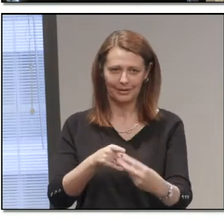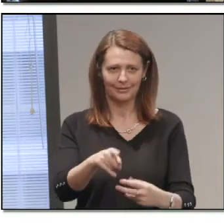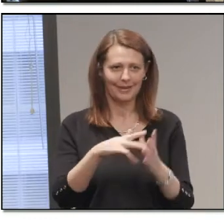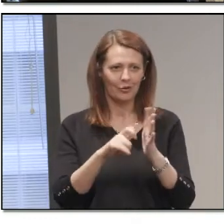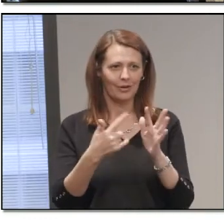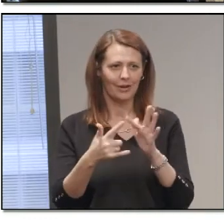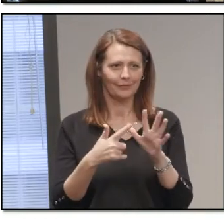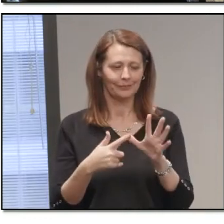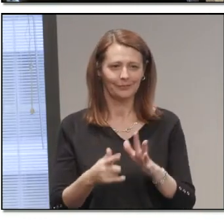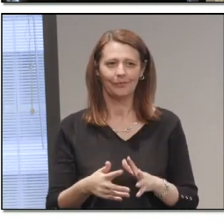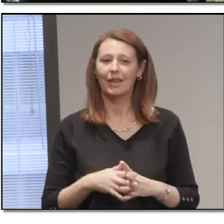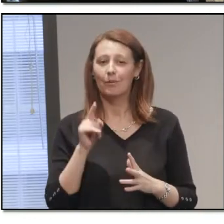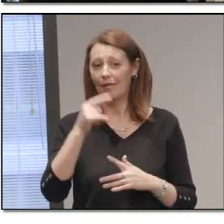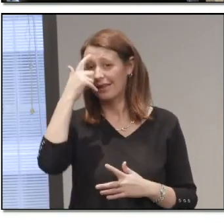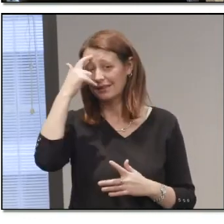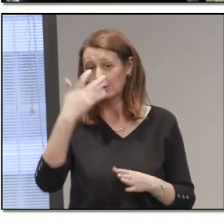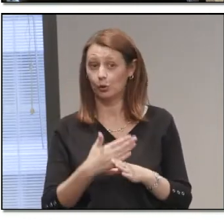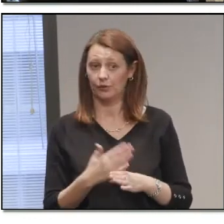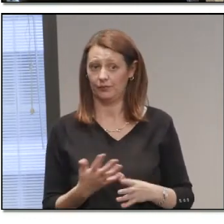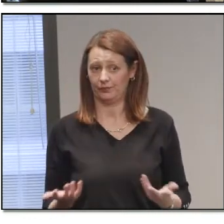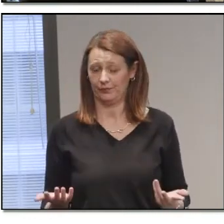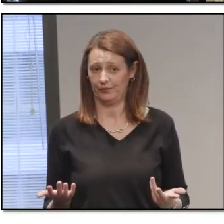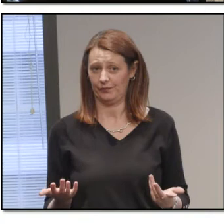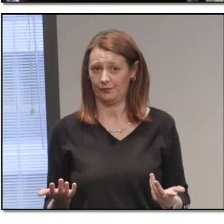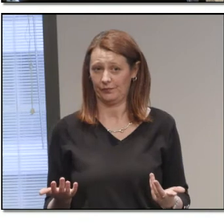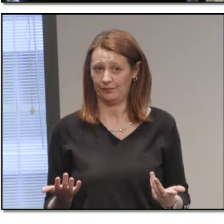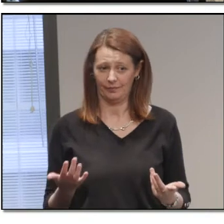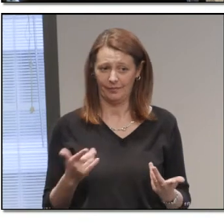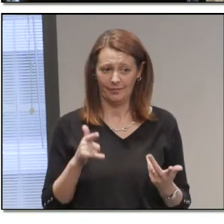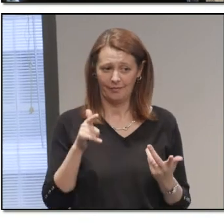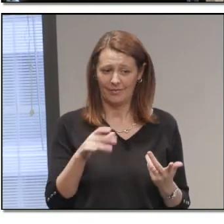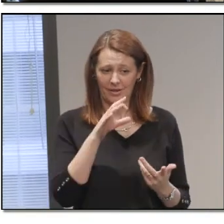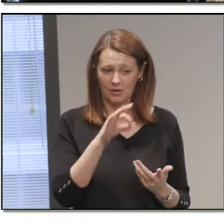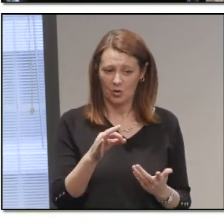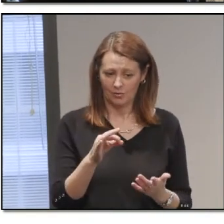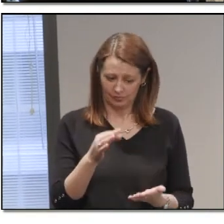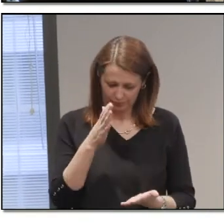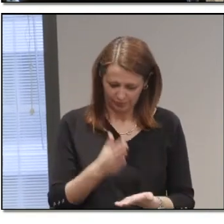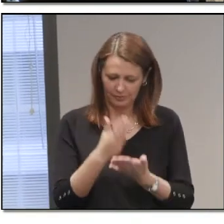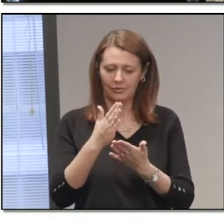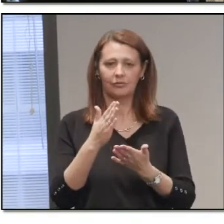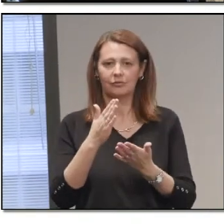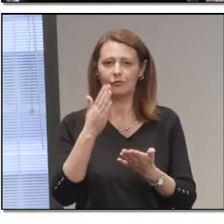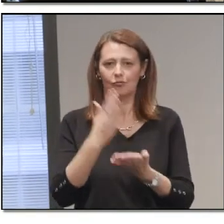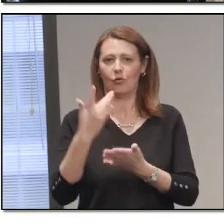But that's pure guesswork and it's not absolutely, it's not actually based on reality. Where you